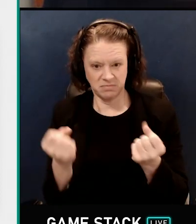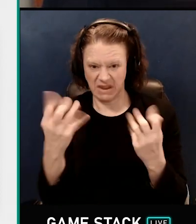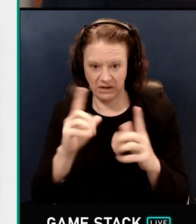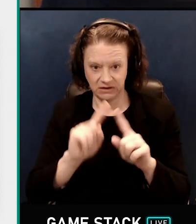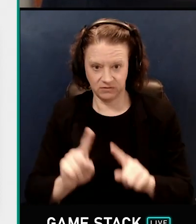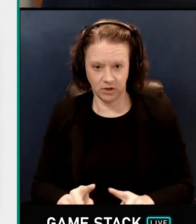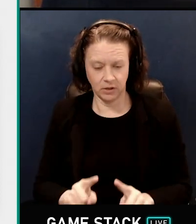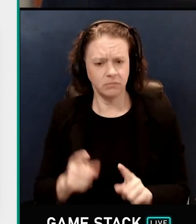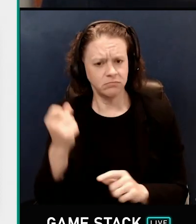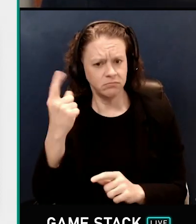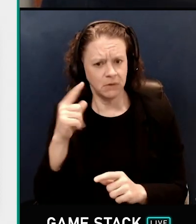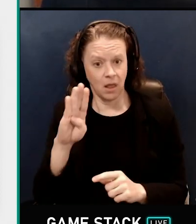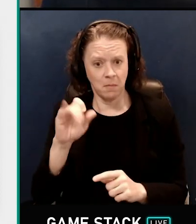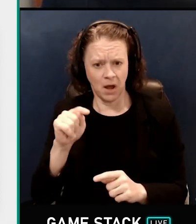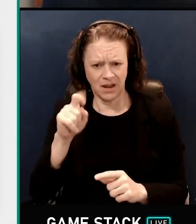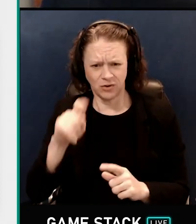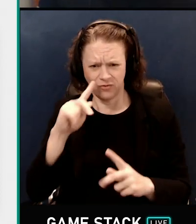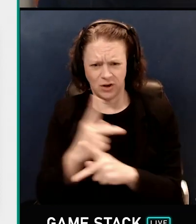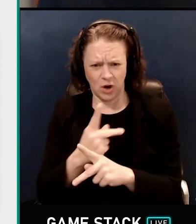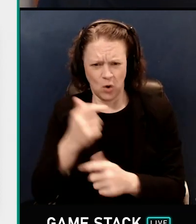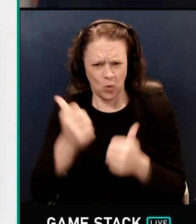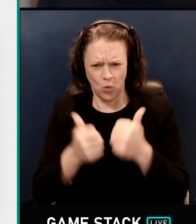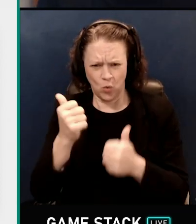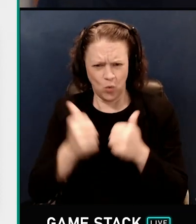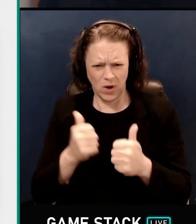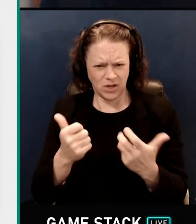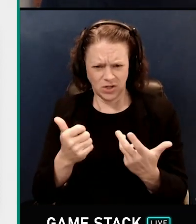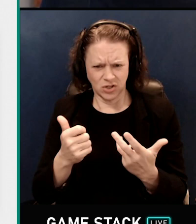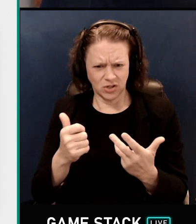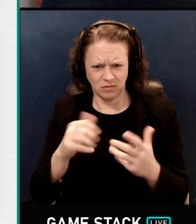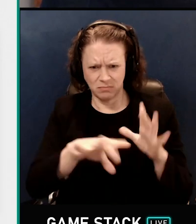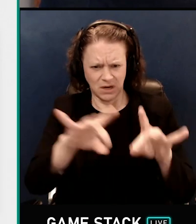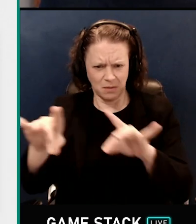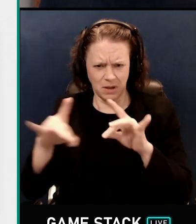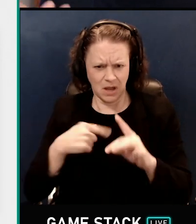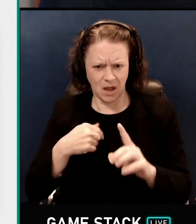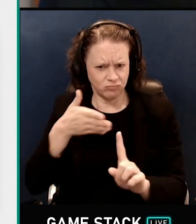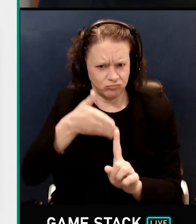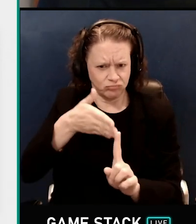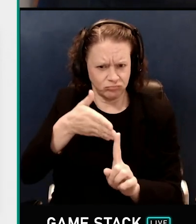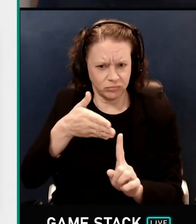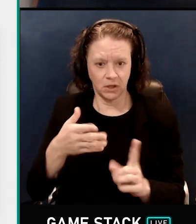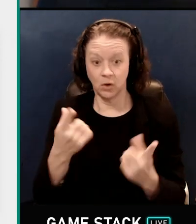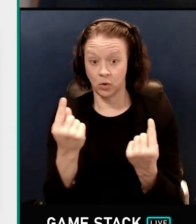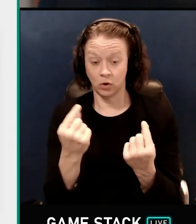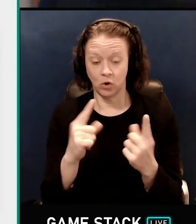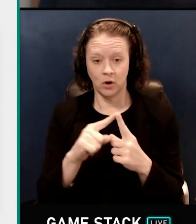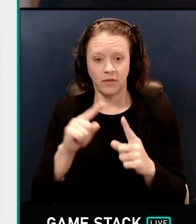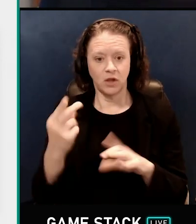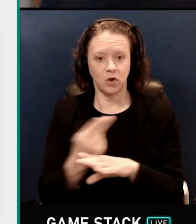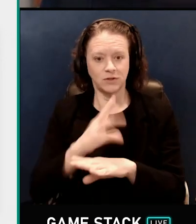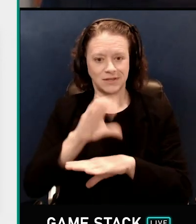Therefore the brain needs some way to be able to decide between them. It does so using a set of custom considerations.